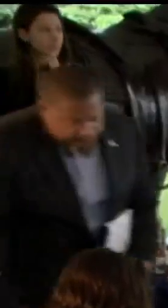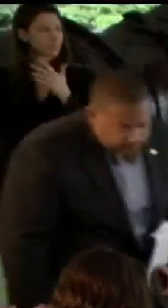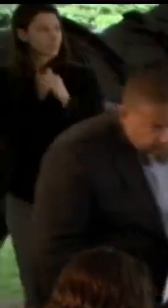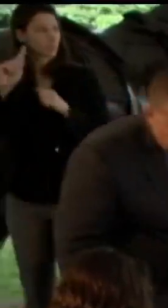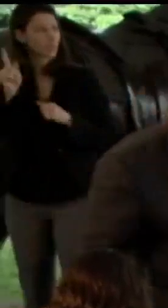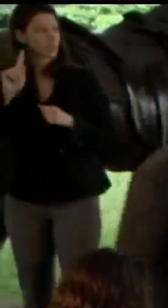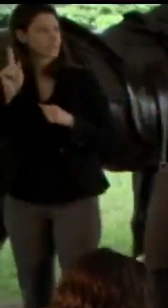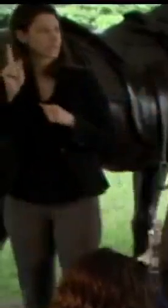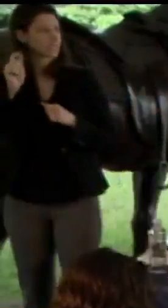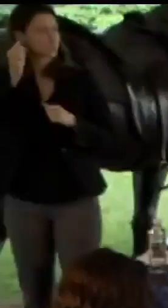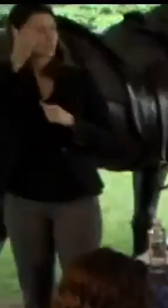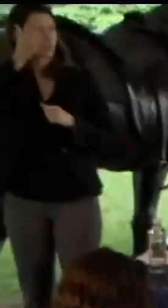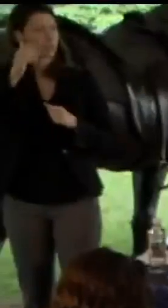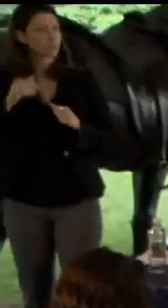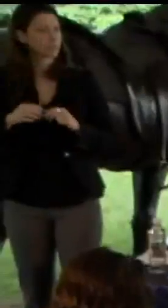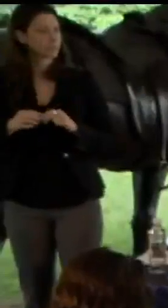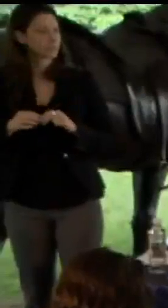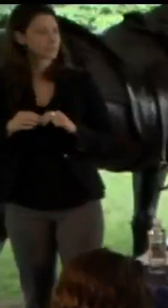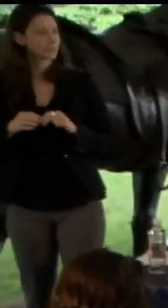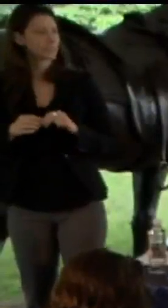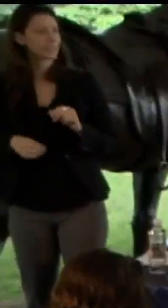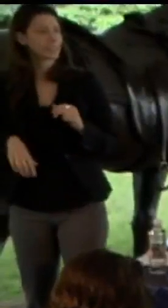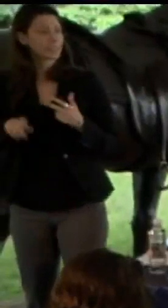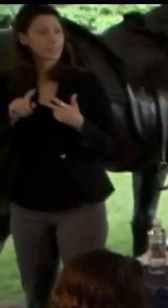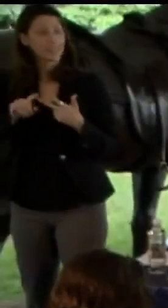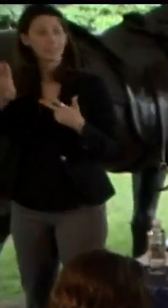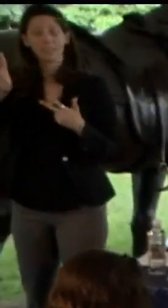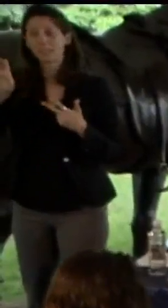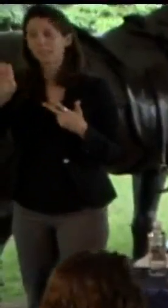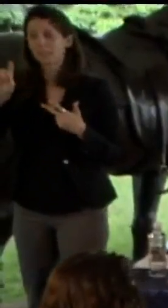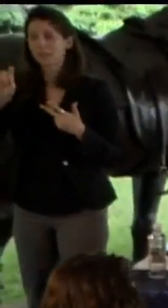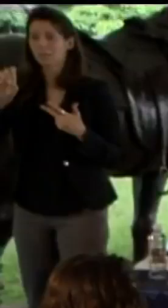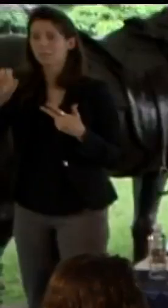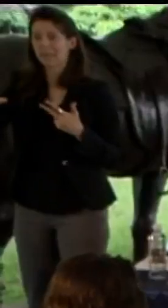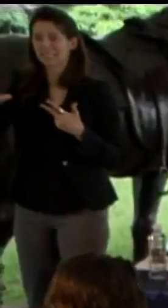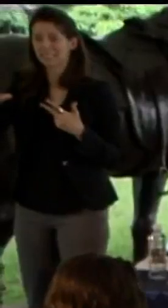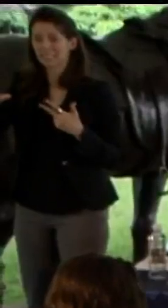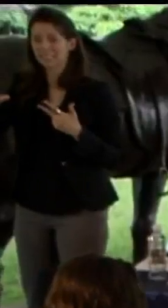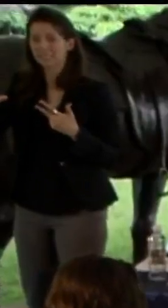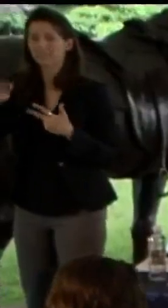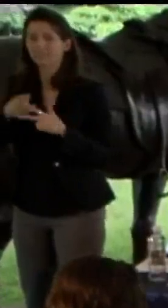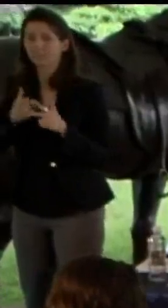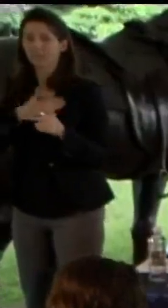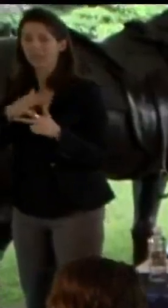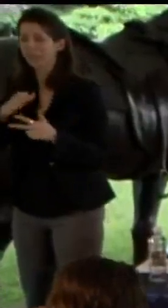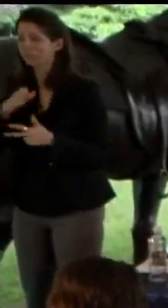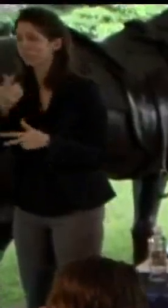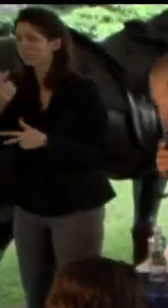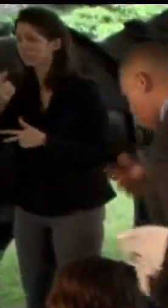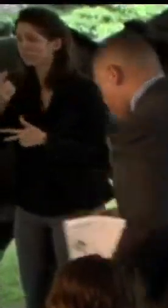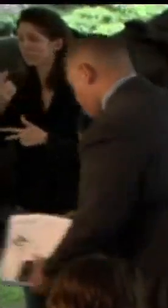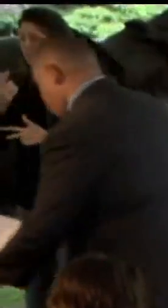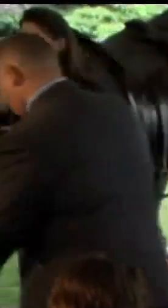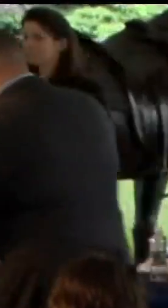AND BRIAN MOORE, THE CHIEF OF STAFF TO CHAIRMAN MENDELSON. GIVE HIM A ROUND OF APPLAUSE.